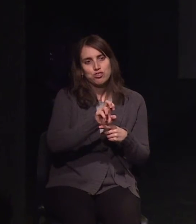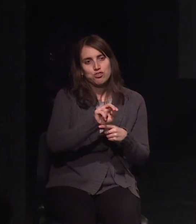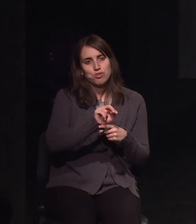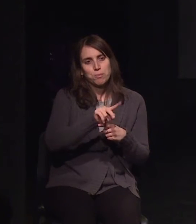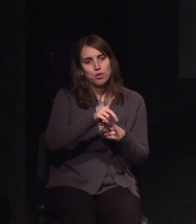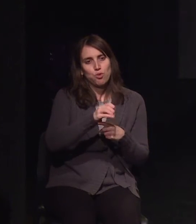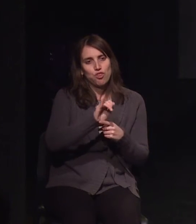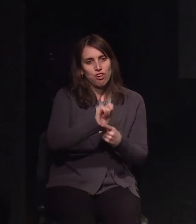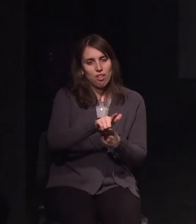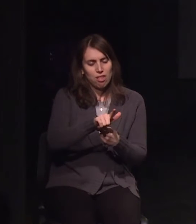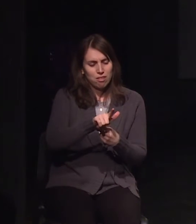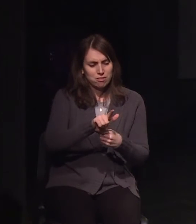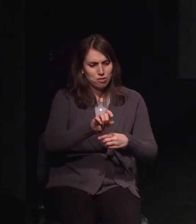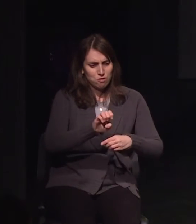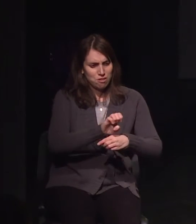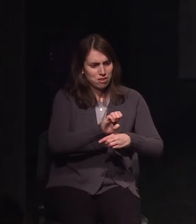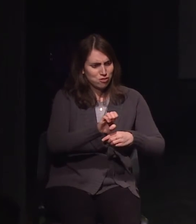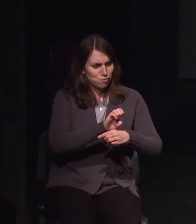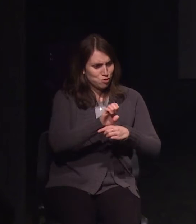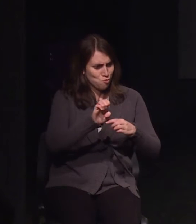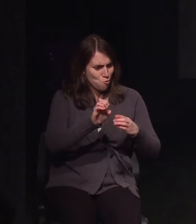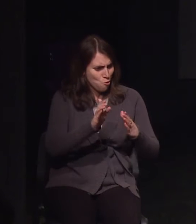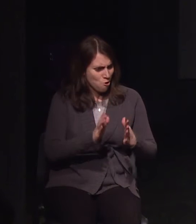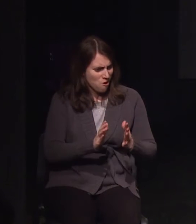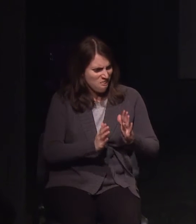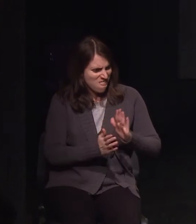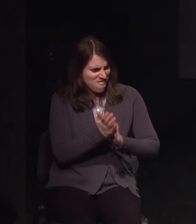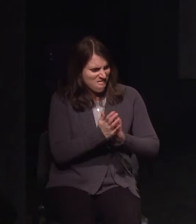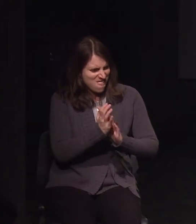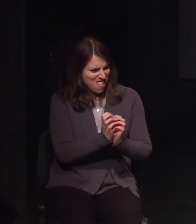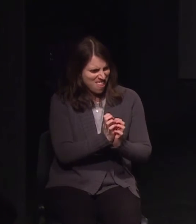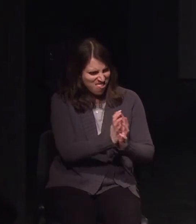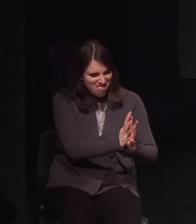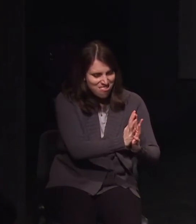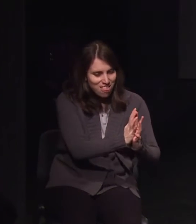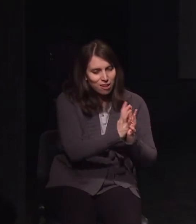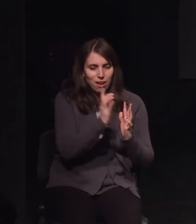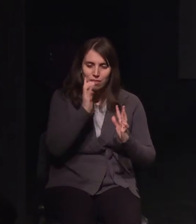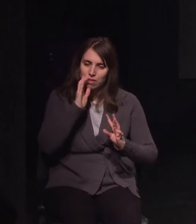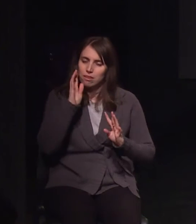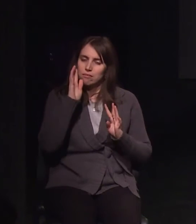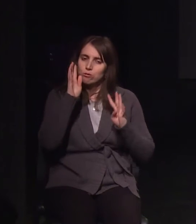And I always think that we have that. Artistic habit of mind is all about that.